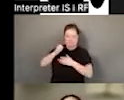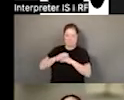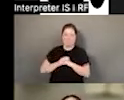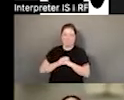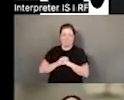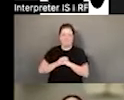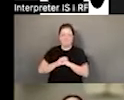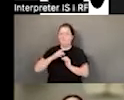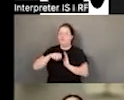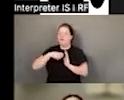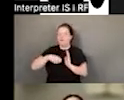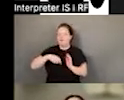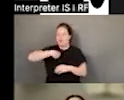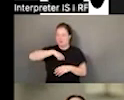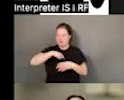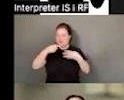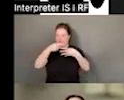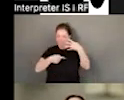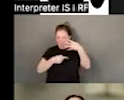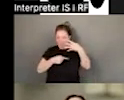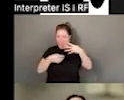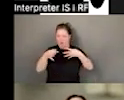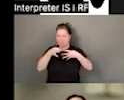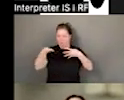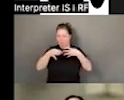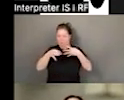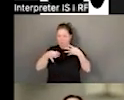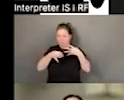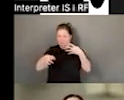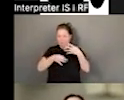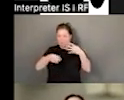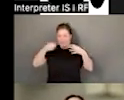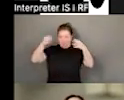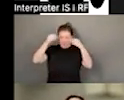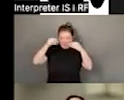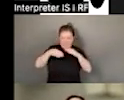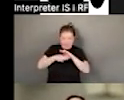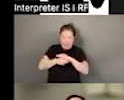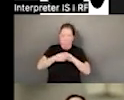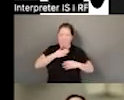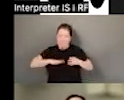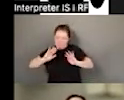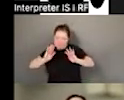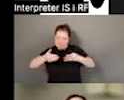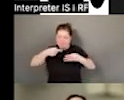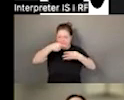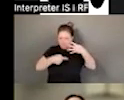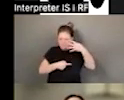on cognitive accessibility that we wanted to look at specifically. And for these criteria we created